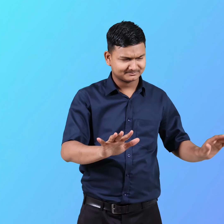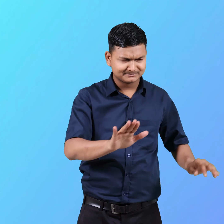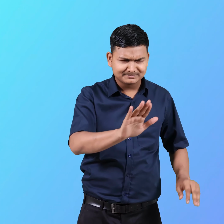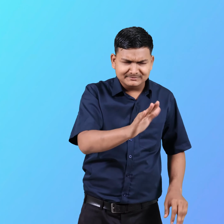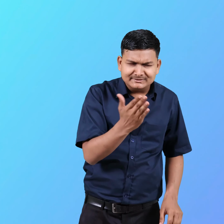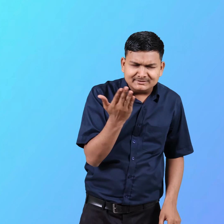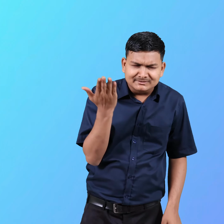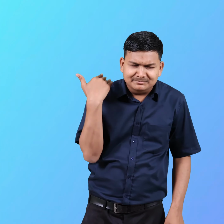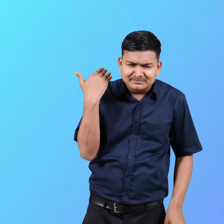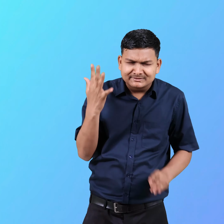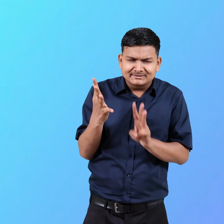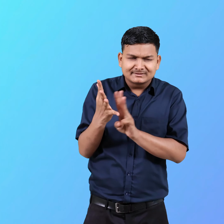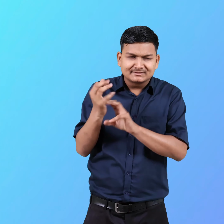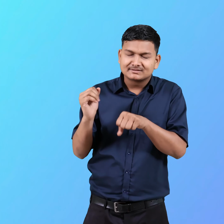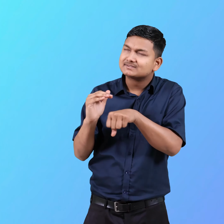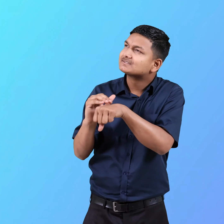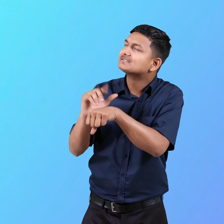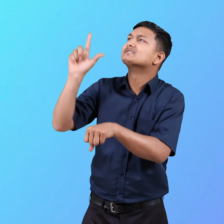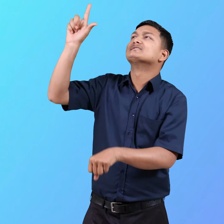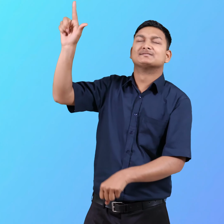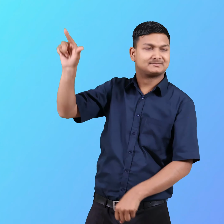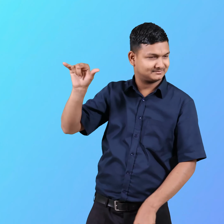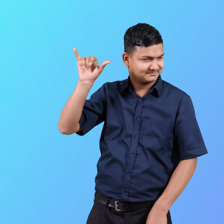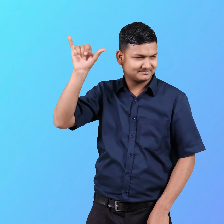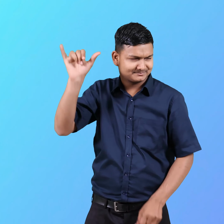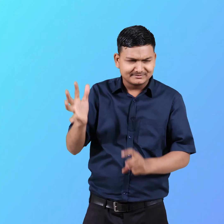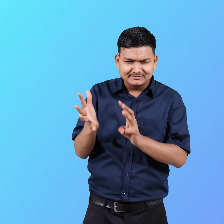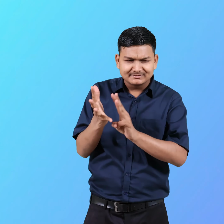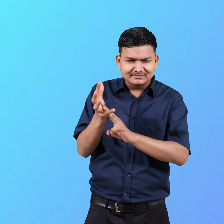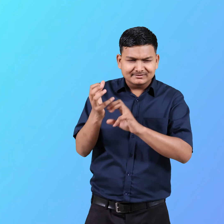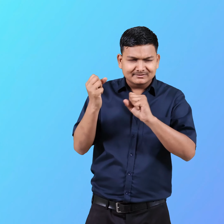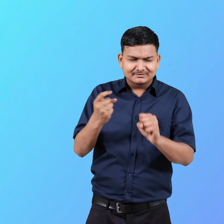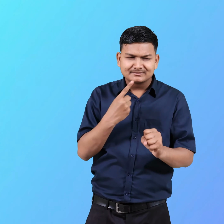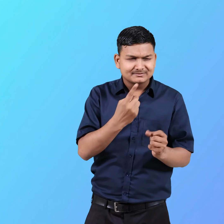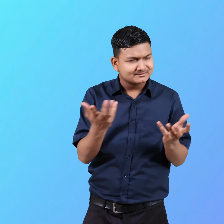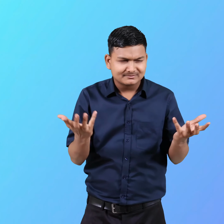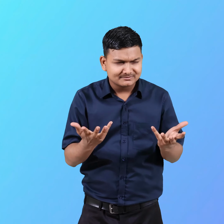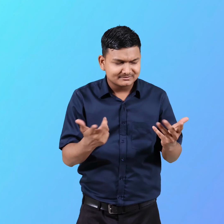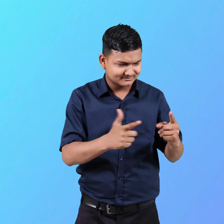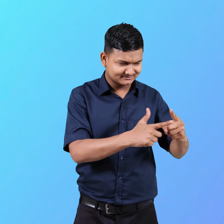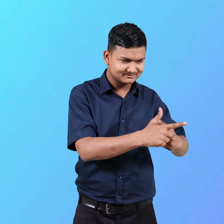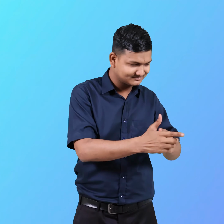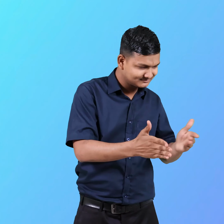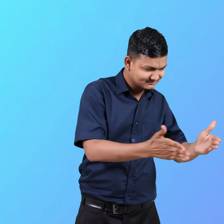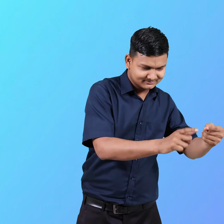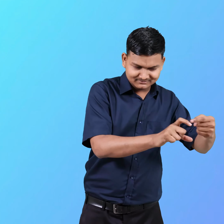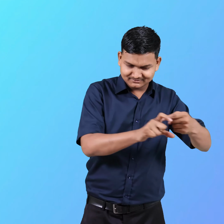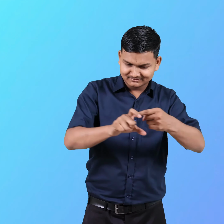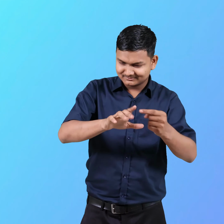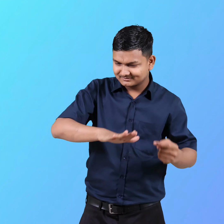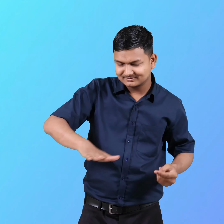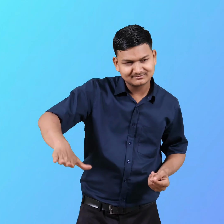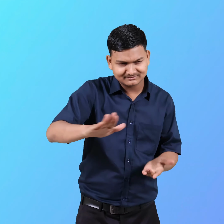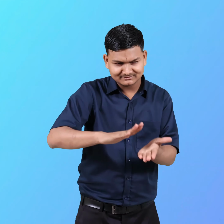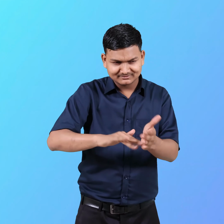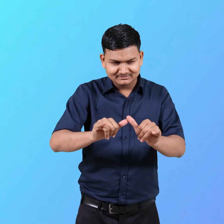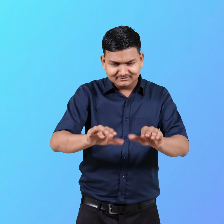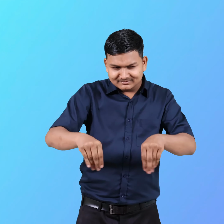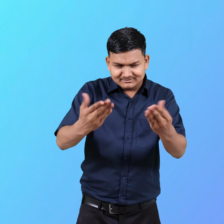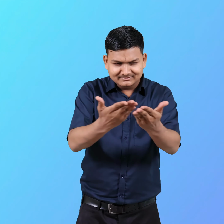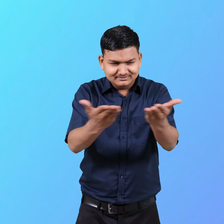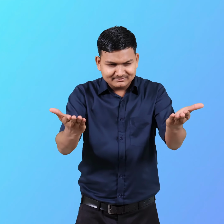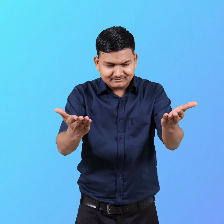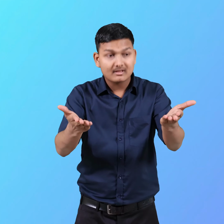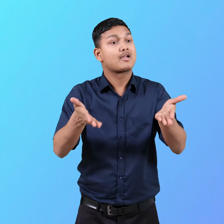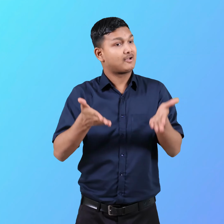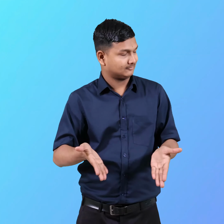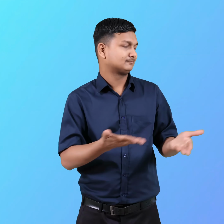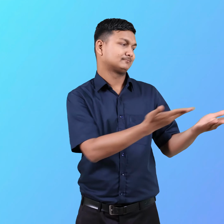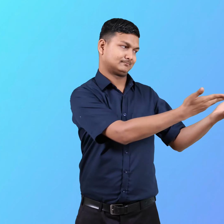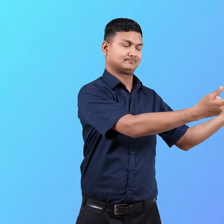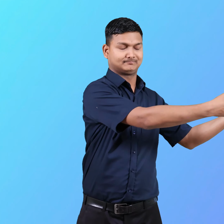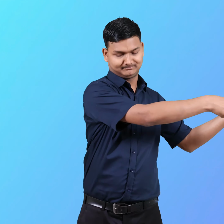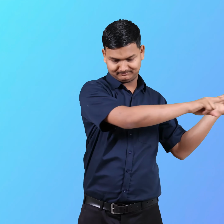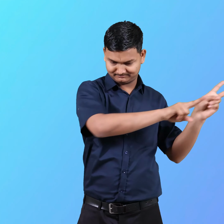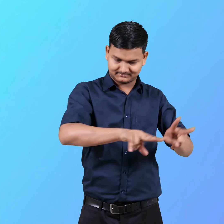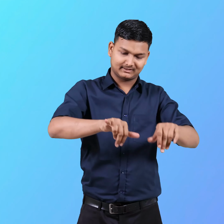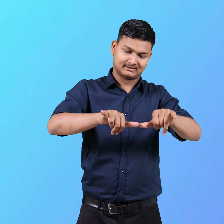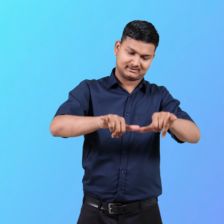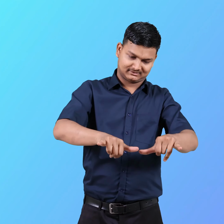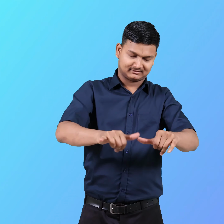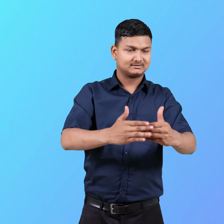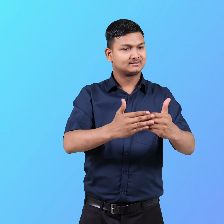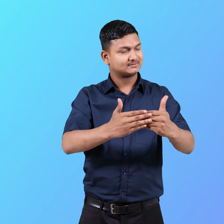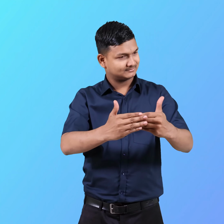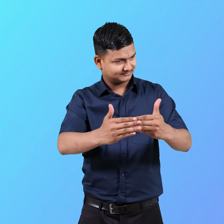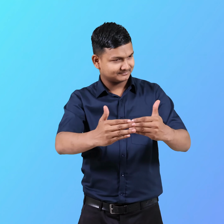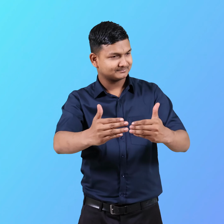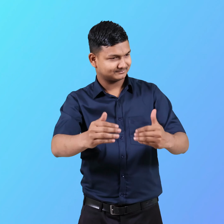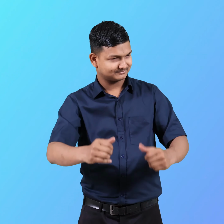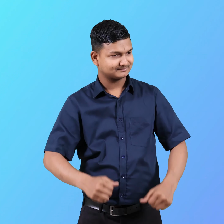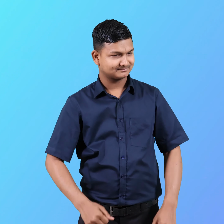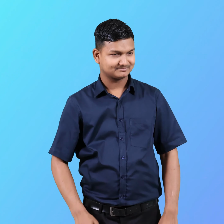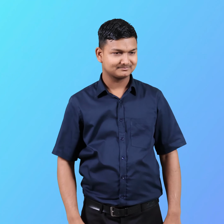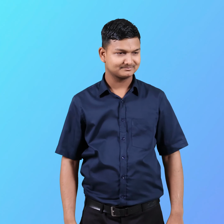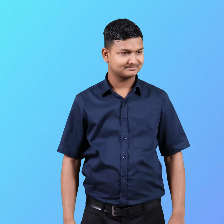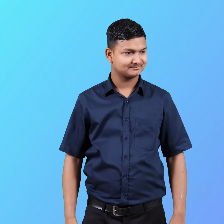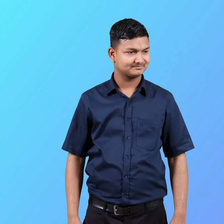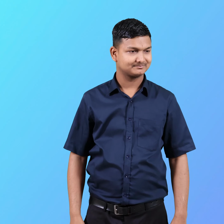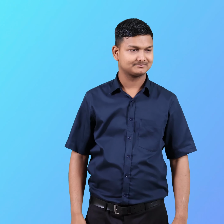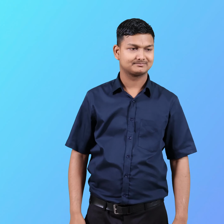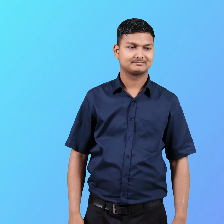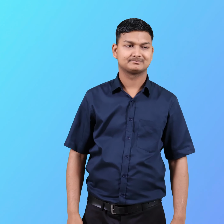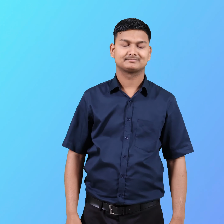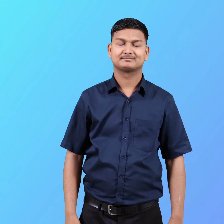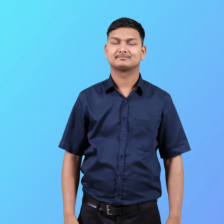Then you can come back and settle here on the east side of the river. This is the land that the LORD’s servant Moses said would be yours.”